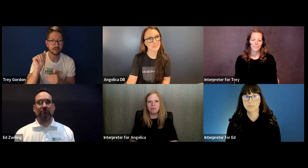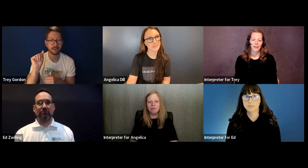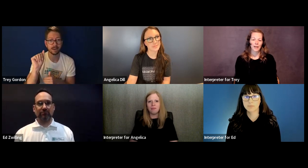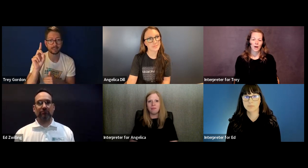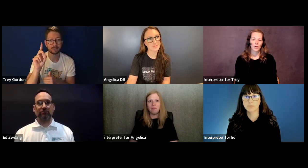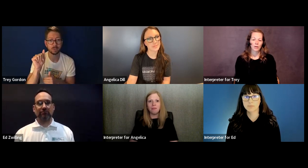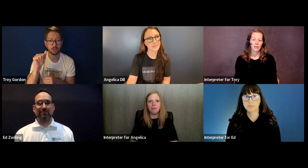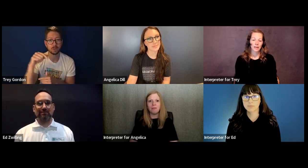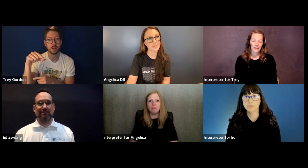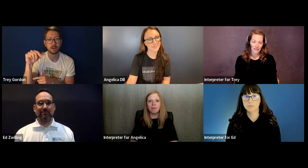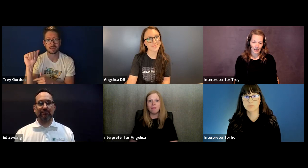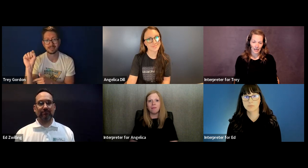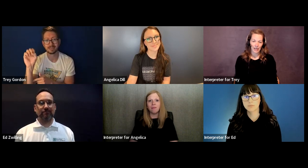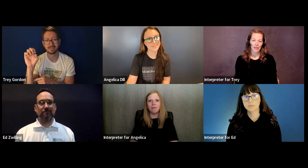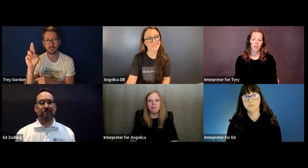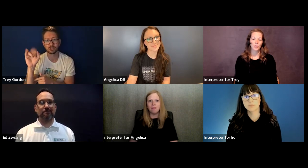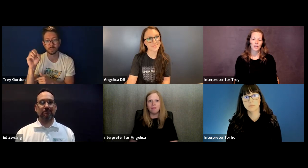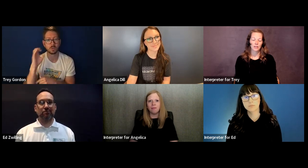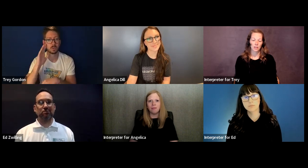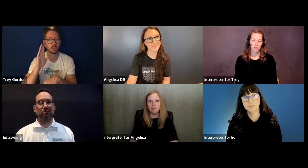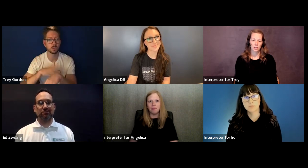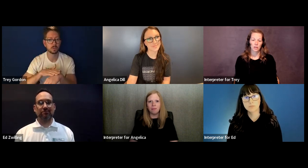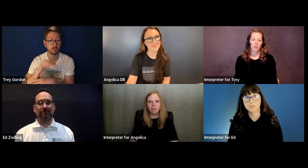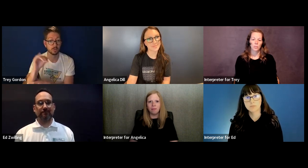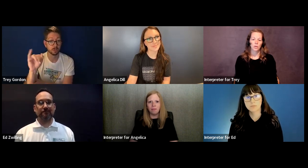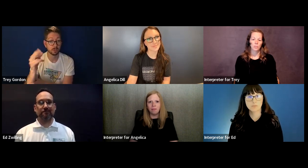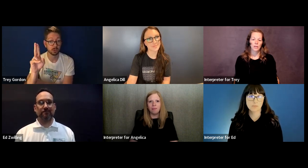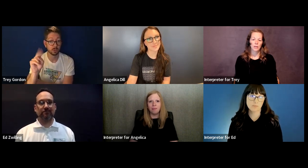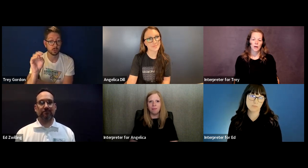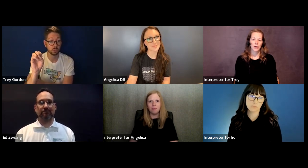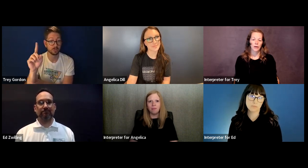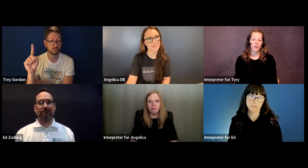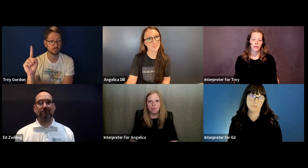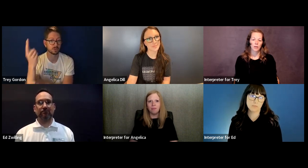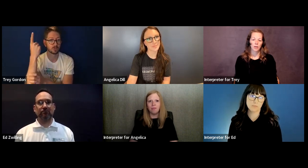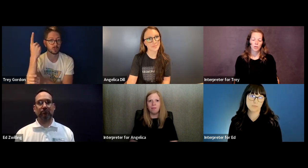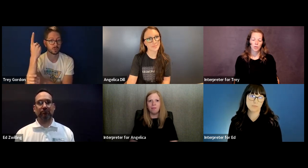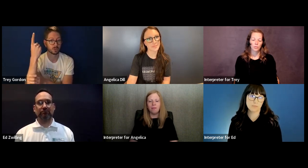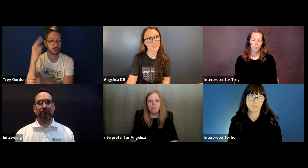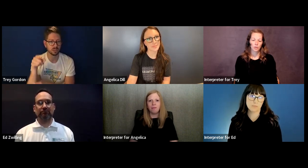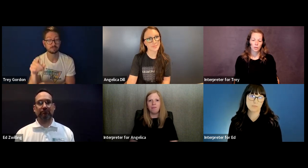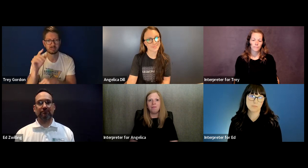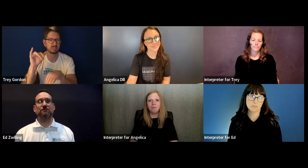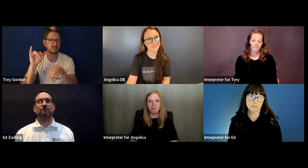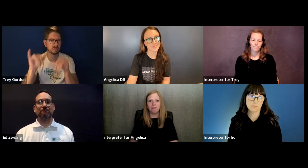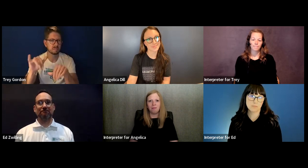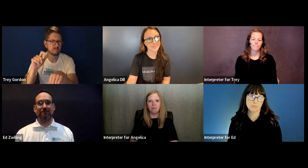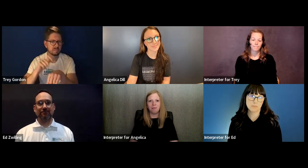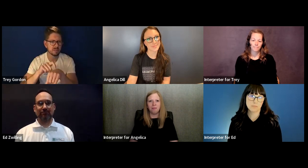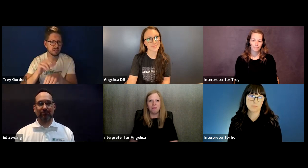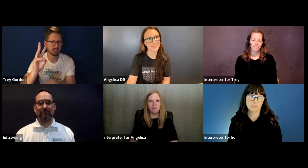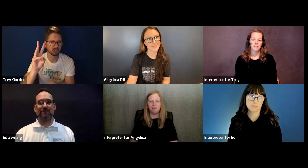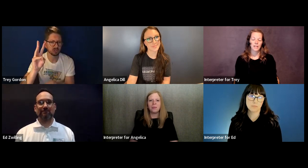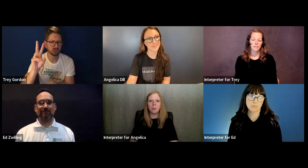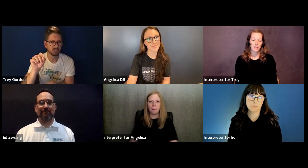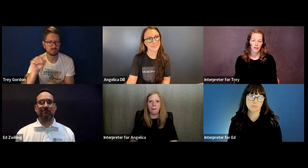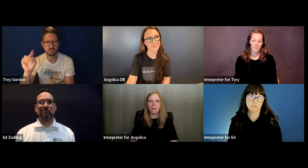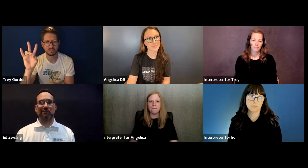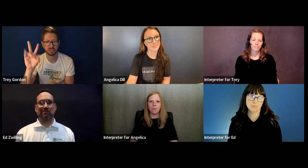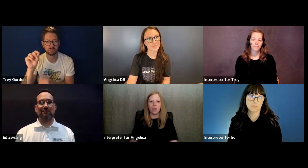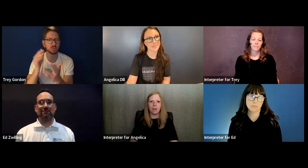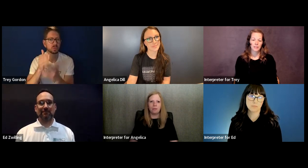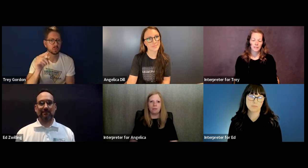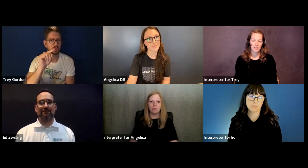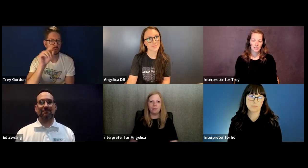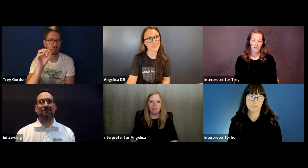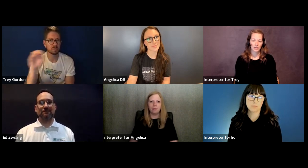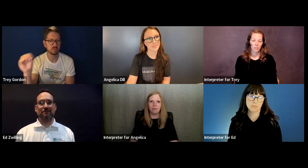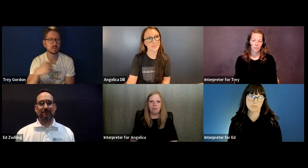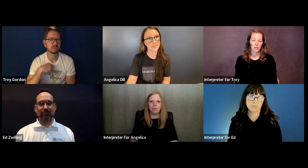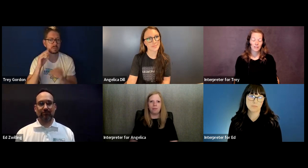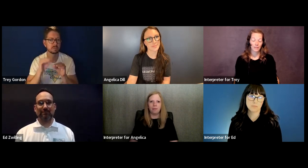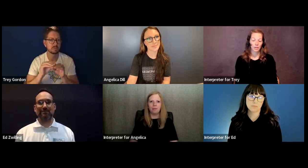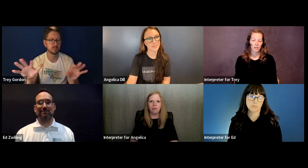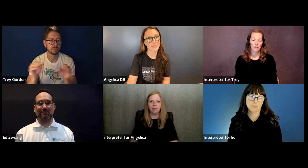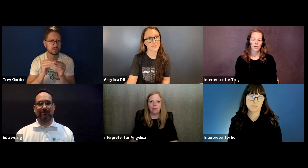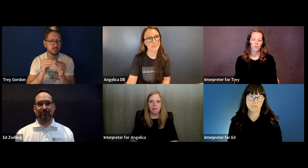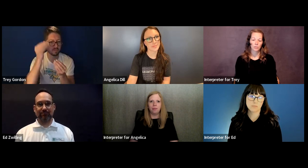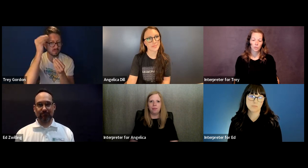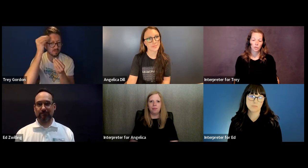and our next ada q a session will be on june 1st same time 6 to 7 through 7 30 uh through zoom and